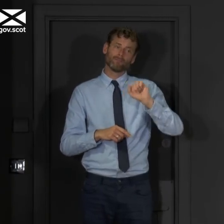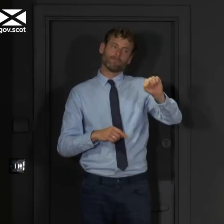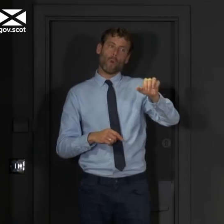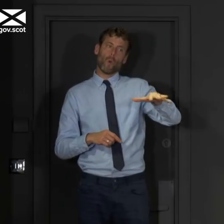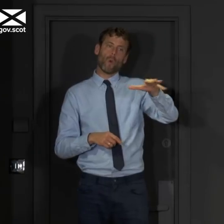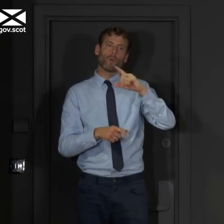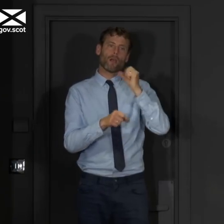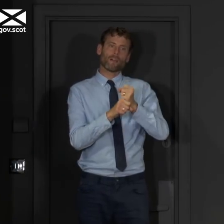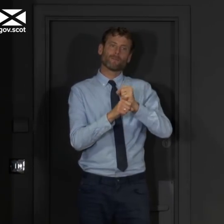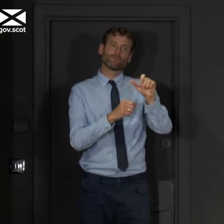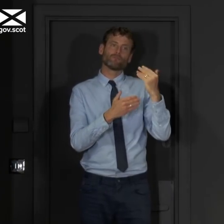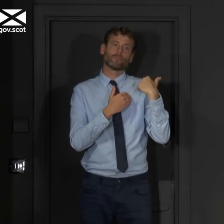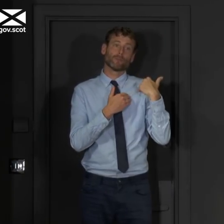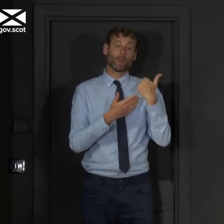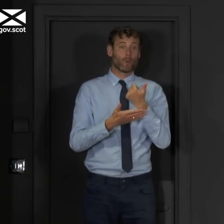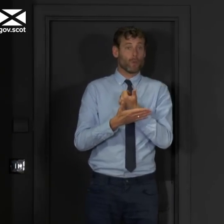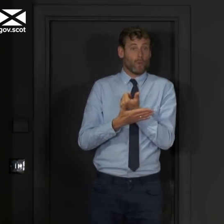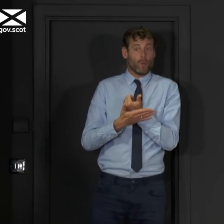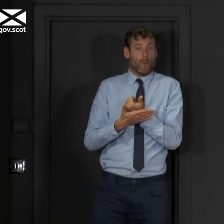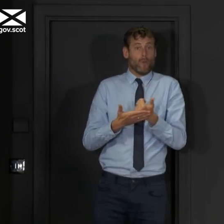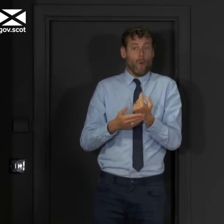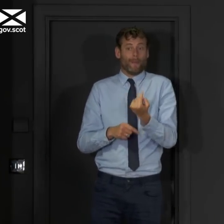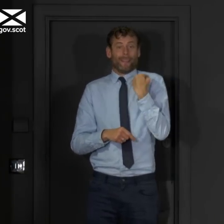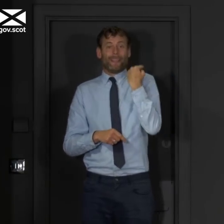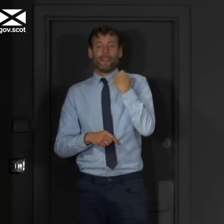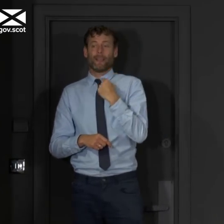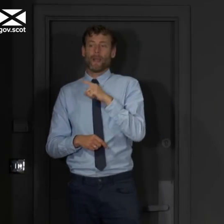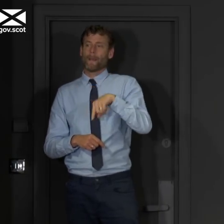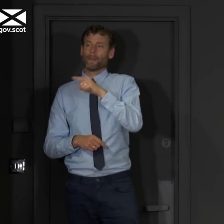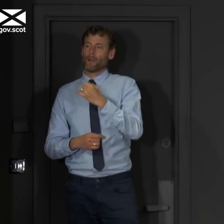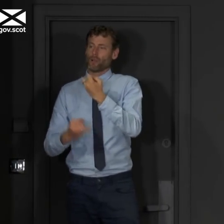usually, I am getting criticised for us not allowing local decision-making of local councils,